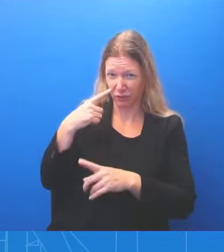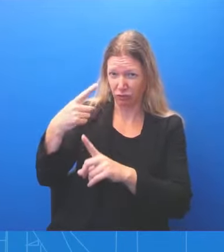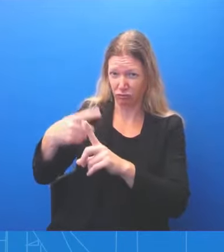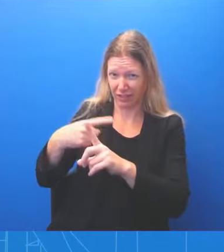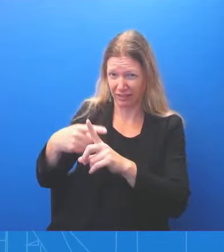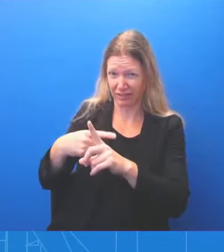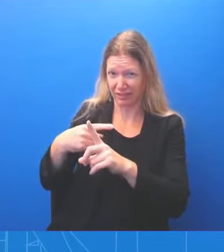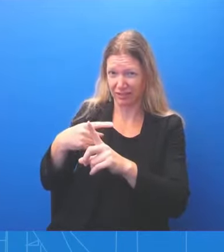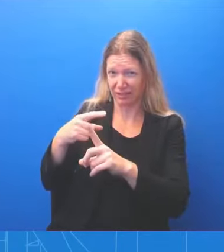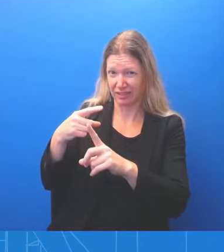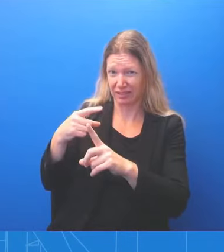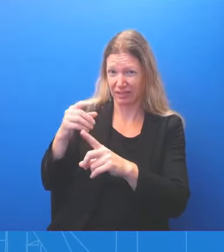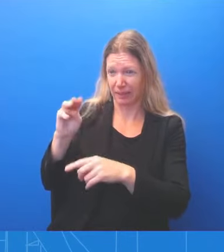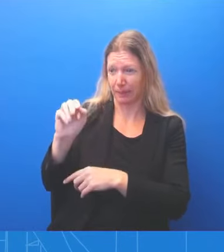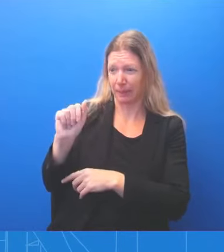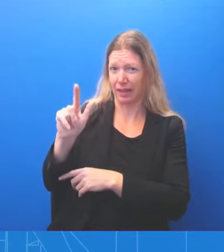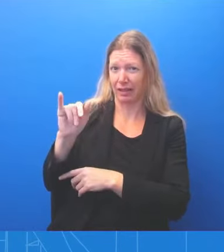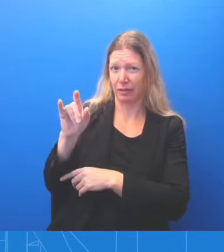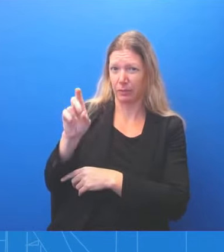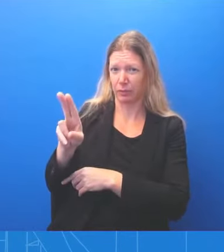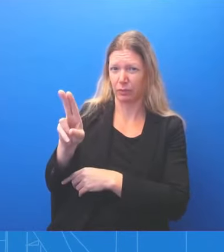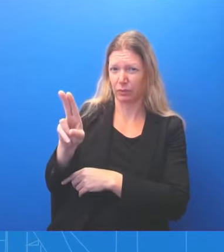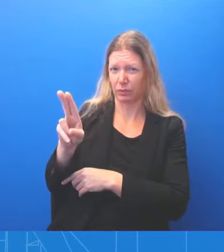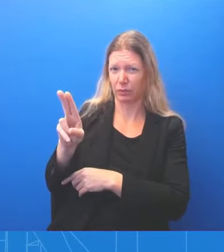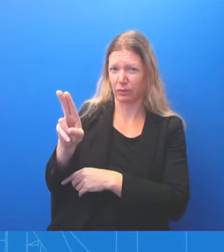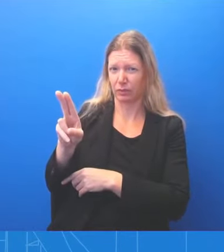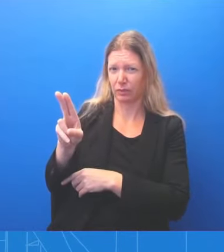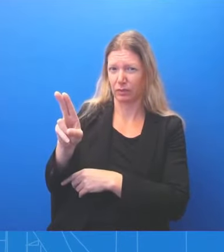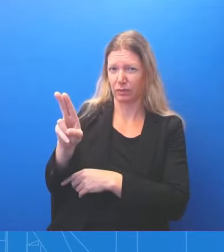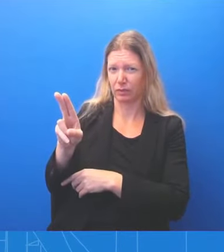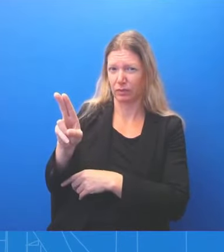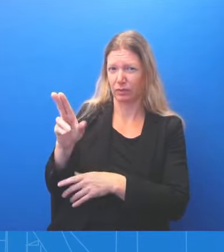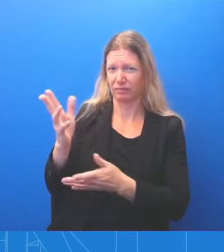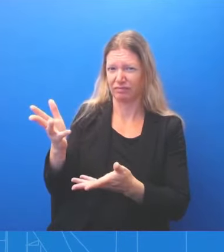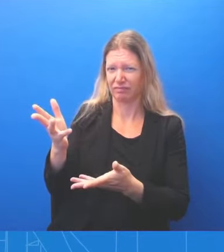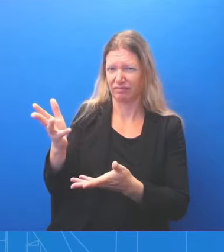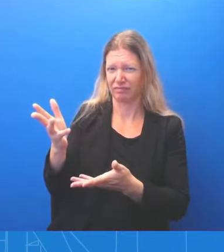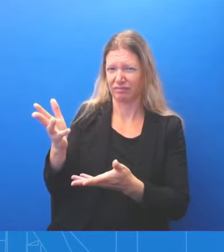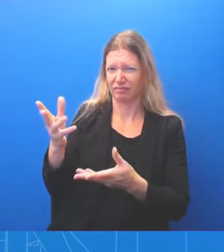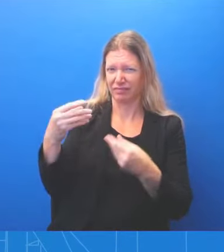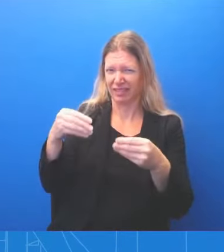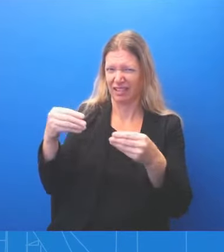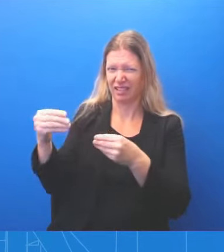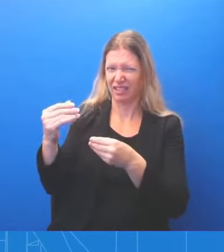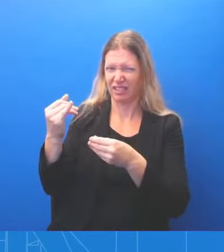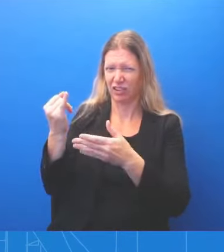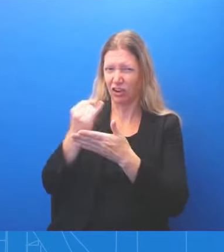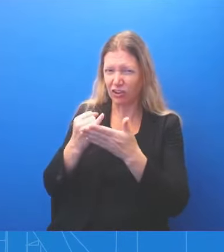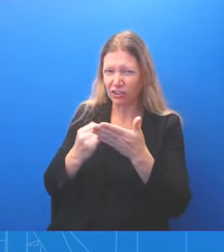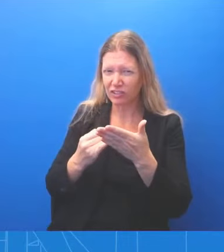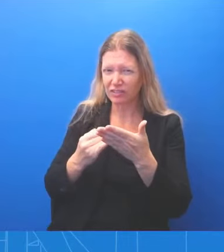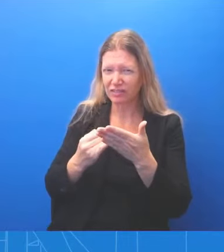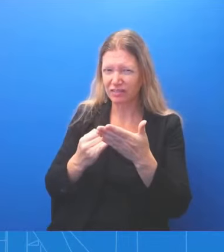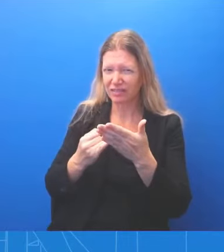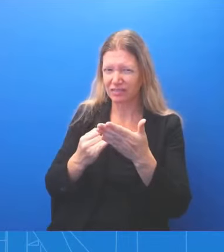buying this art to gain favor with the President? Ms. Jean-Pierre: That is a question for Hunter Biden and his representatives. The Press: It's -- it's a question of --